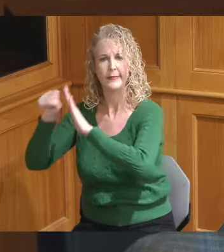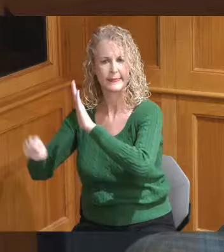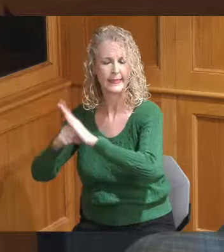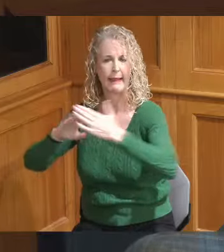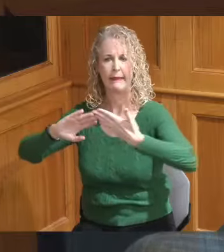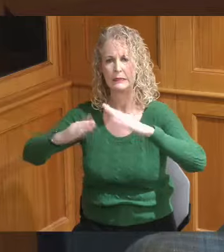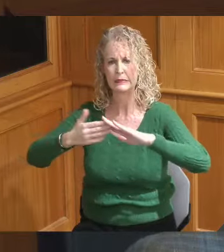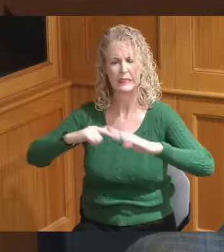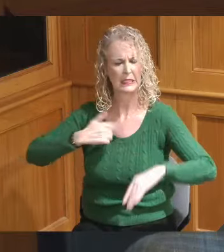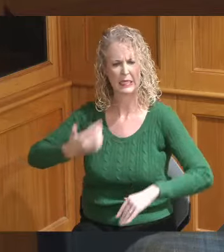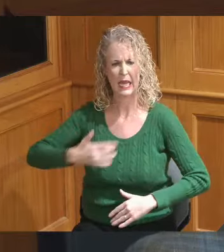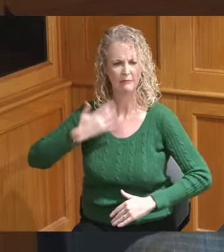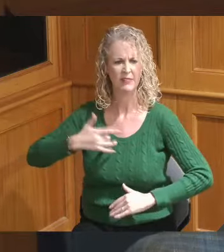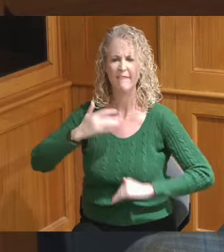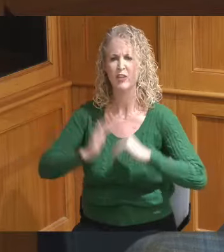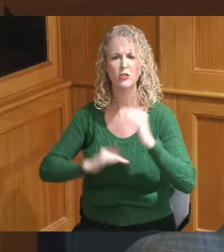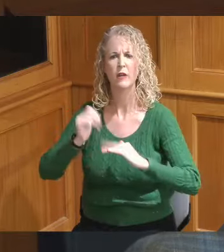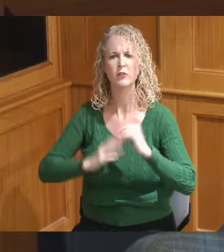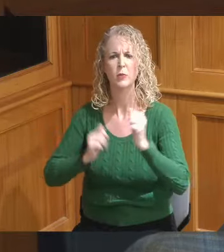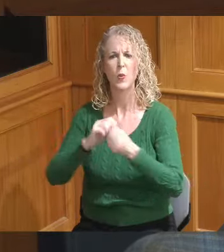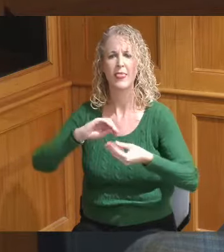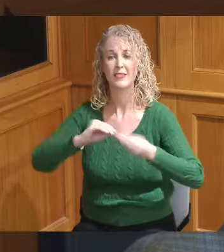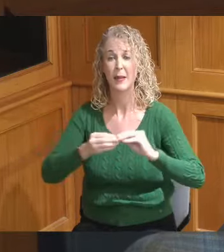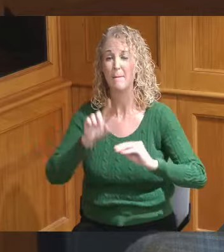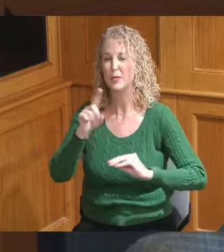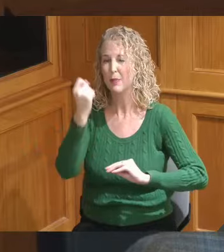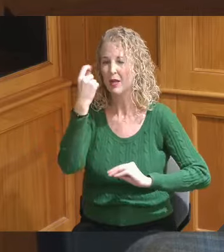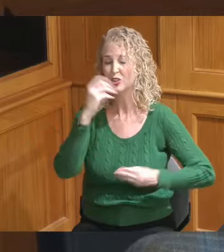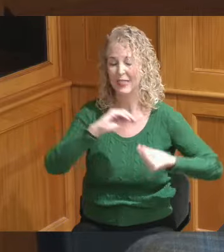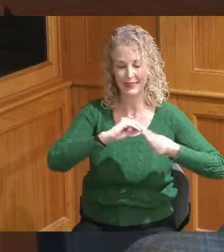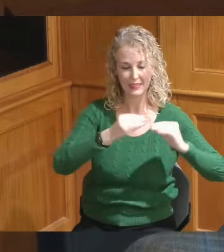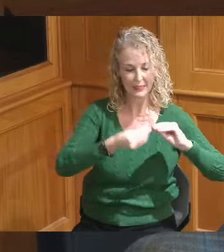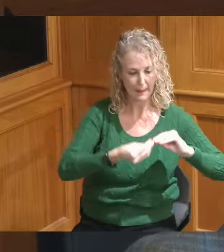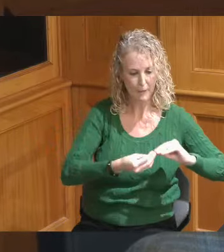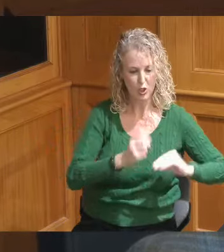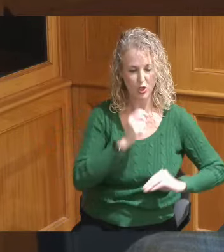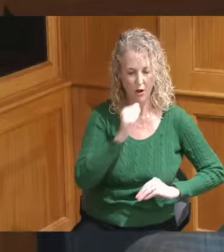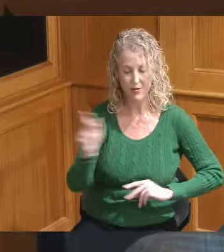I know the numbers, but I'm trying to match it with the people. What are their needs? What are